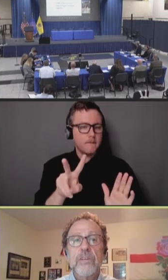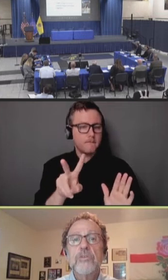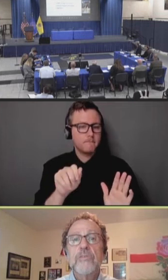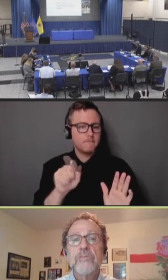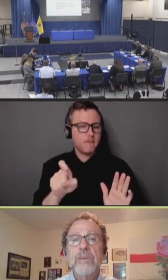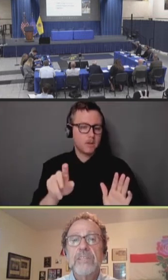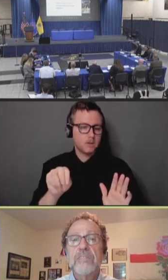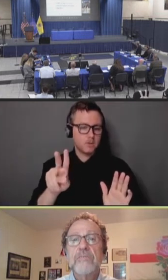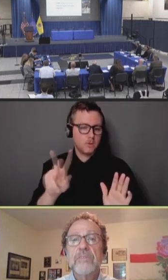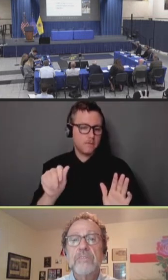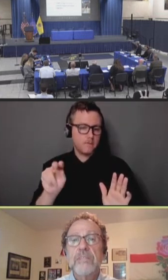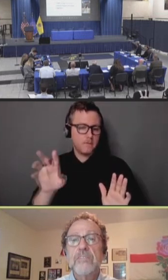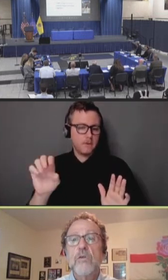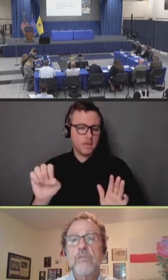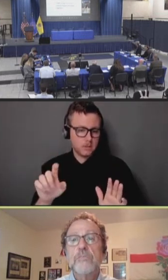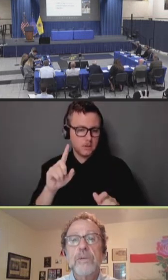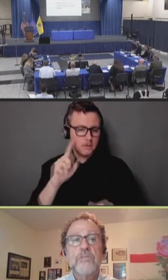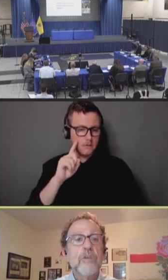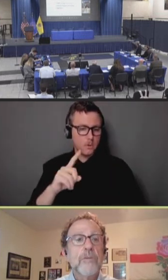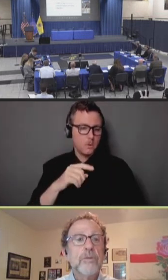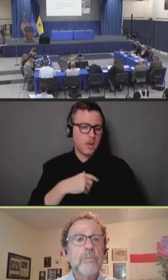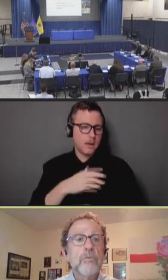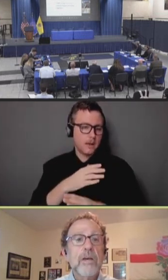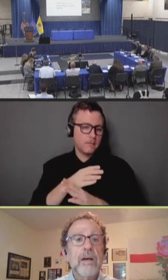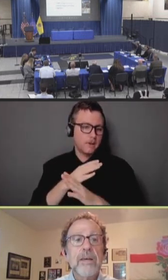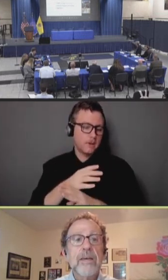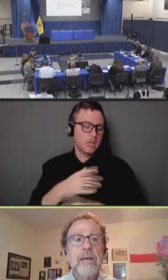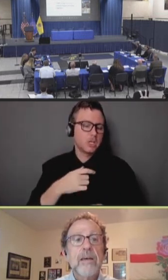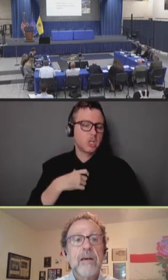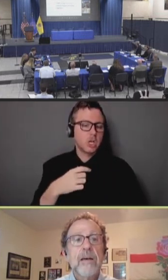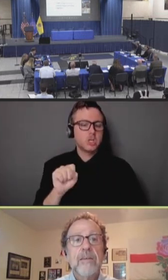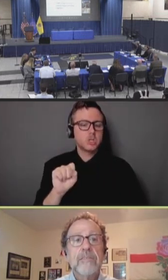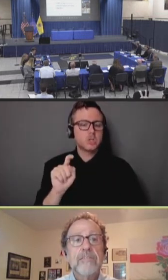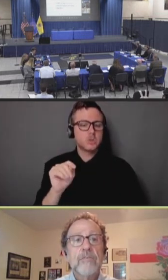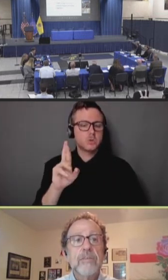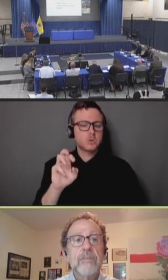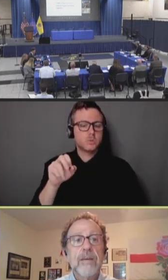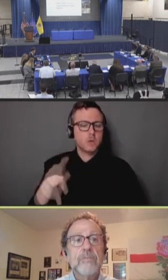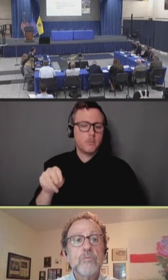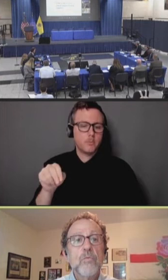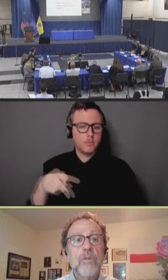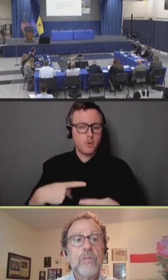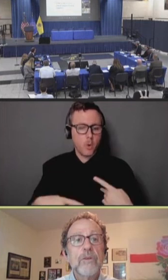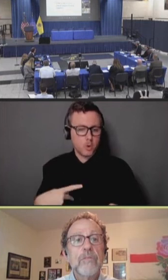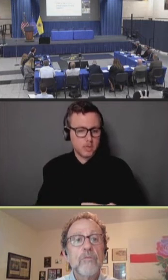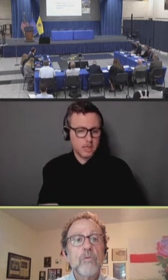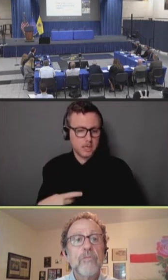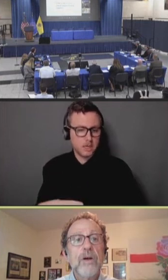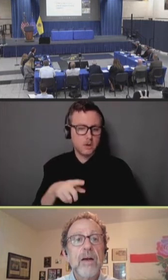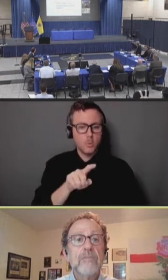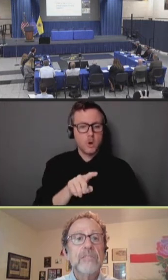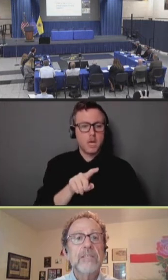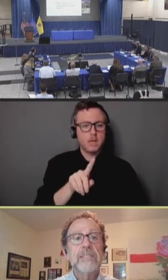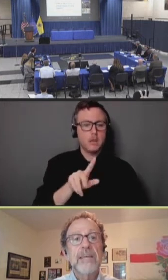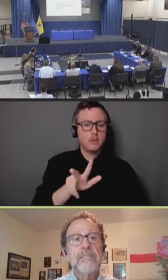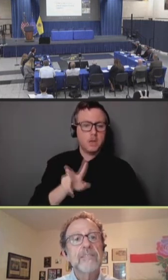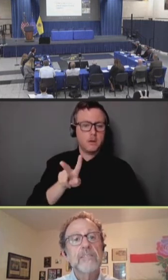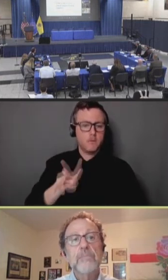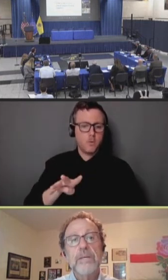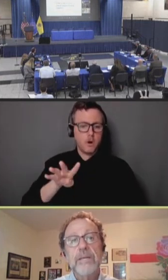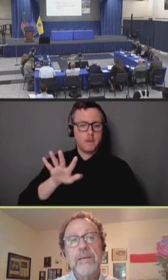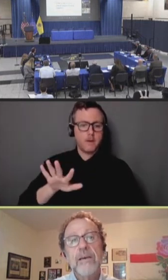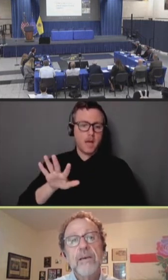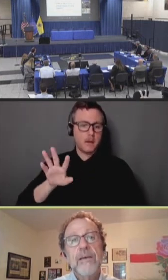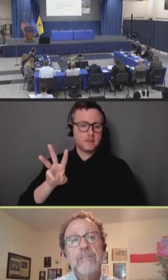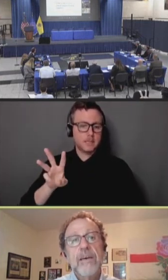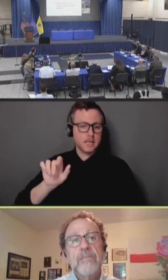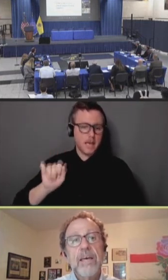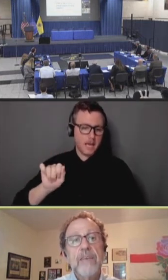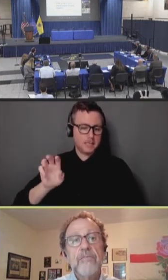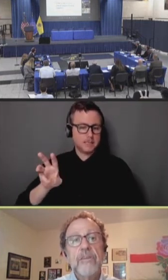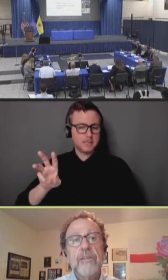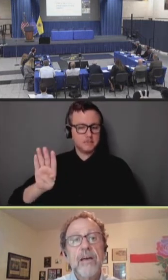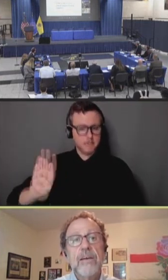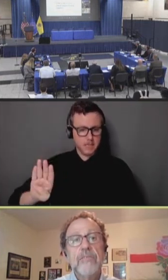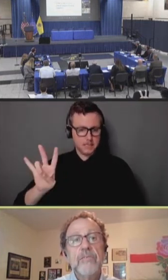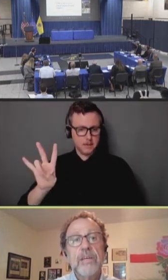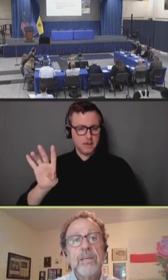prevention of invasive disease caused by strep pneumoniae serotypes1,3, 4, 5, 6A, 6B, 7F, 9V,